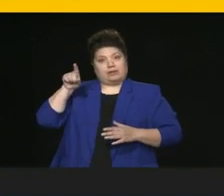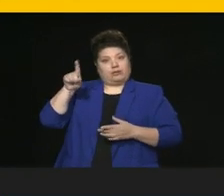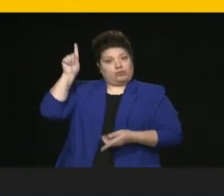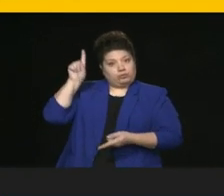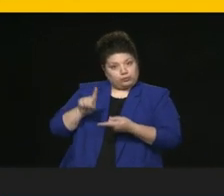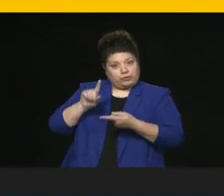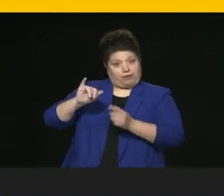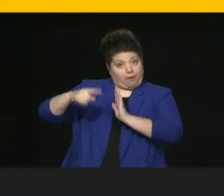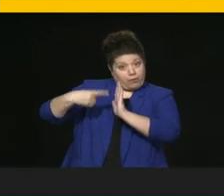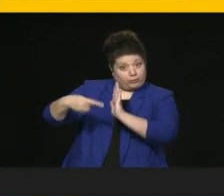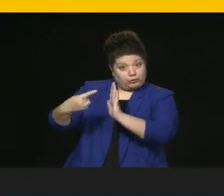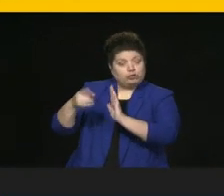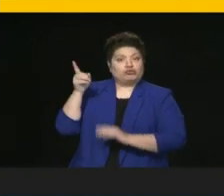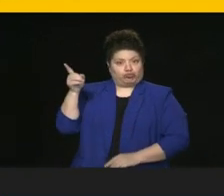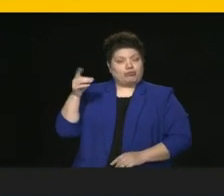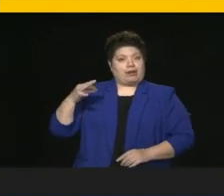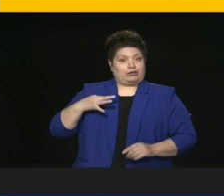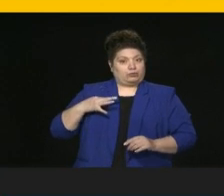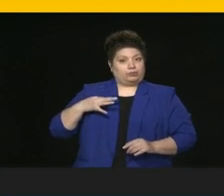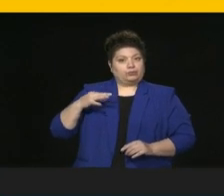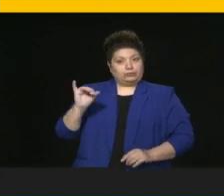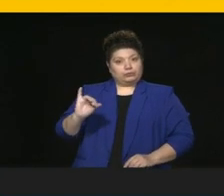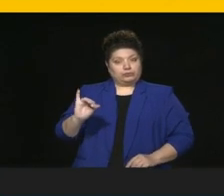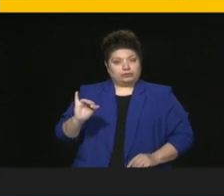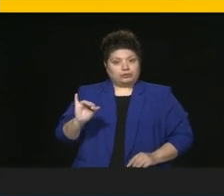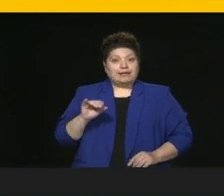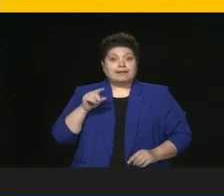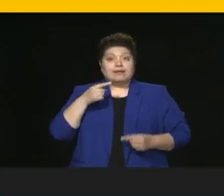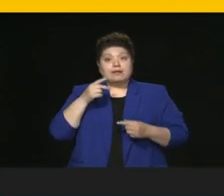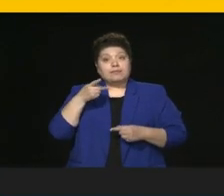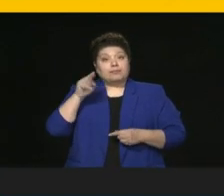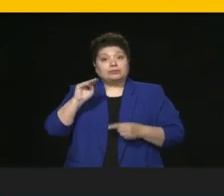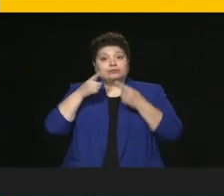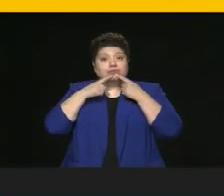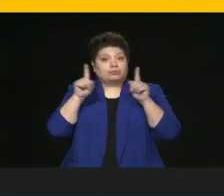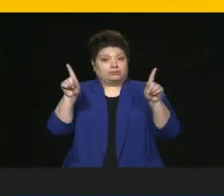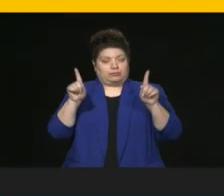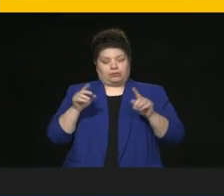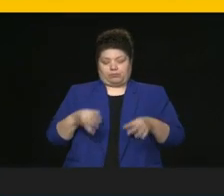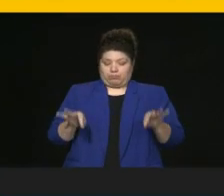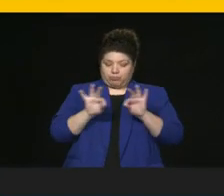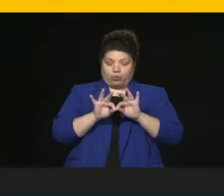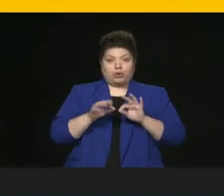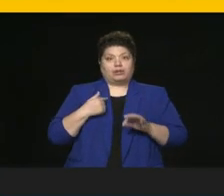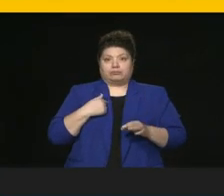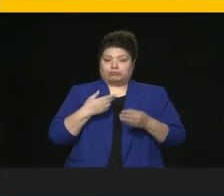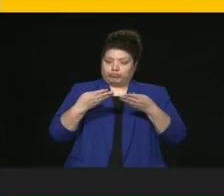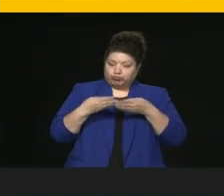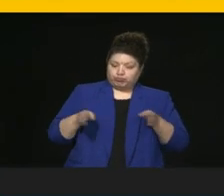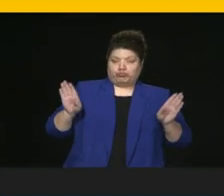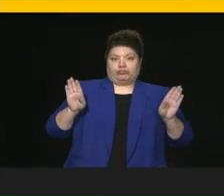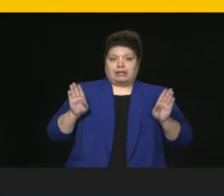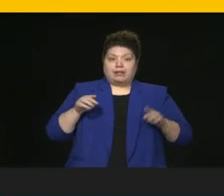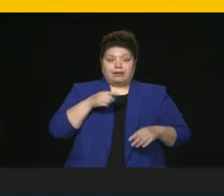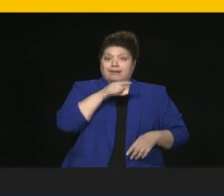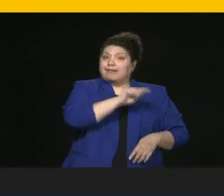WORKING REDUCED HOURS. TODAY OUR ANNOUNCEMENT IS VERY IMPORTANT.